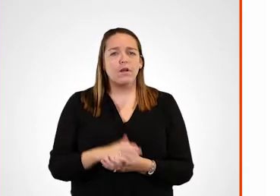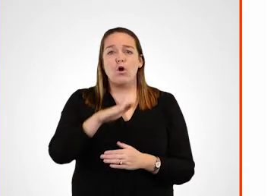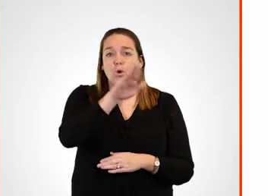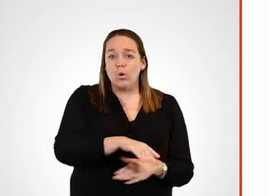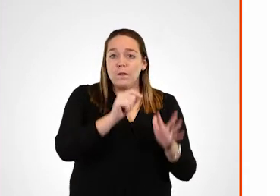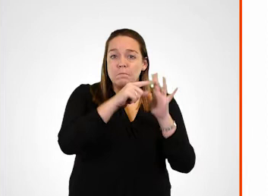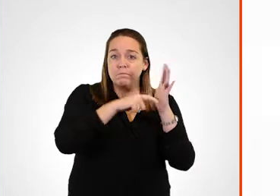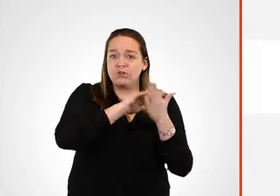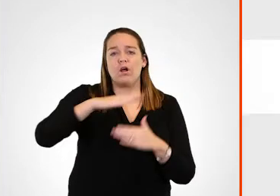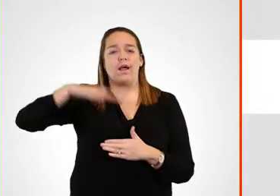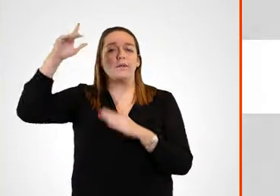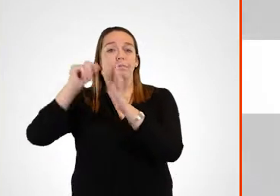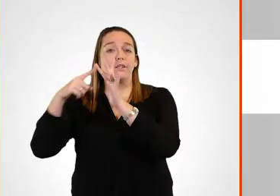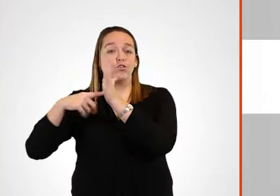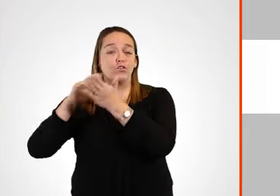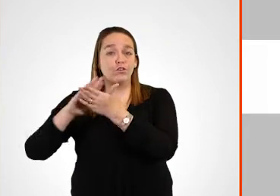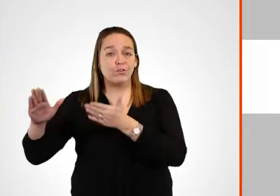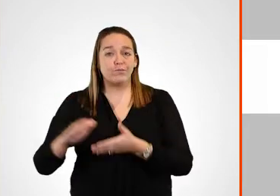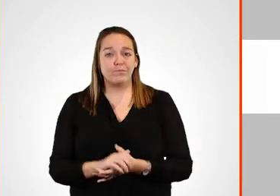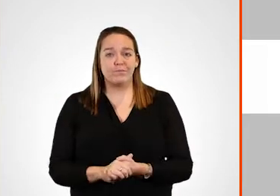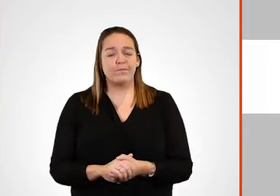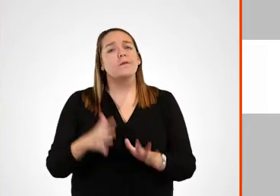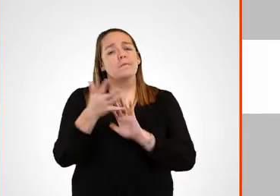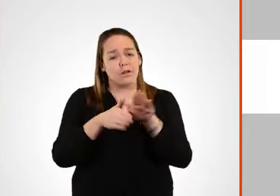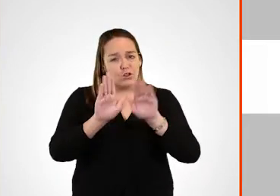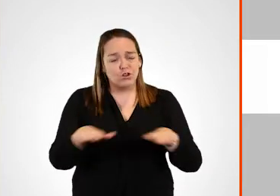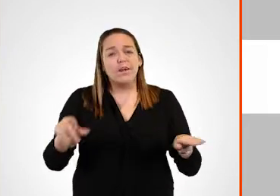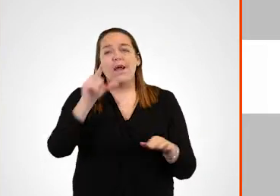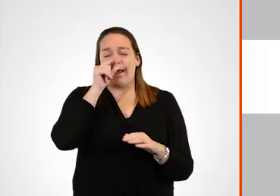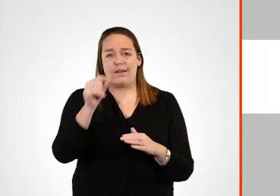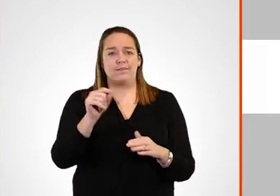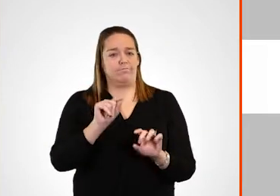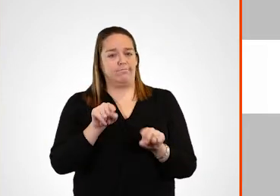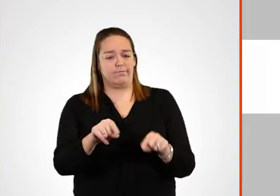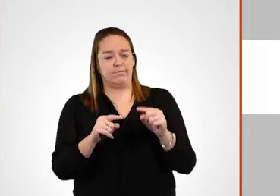to high pitches and that enables children to develop a complete array